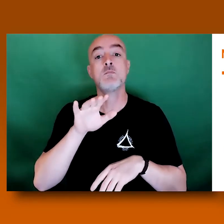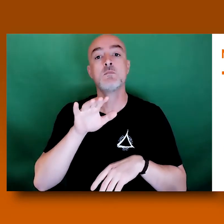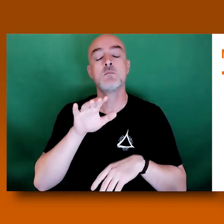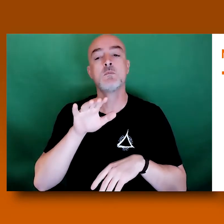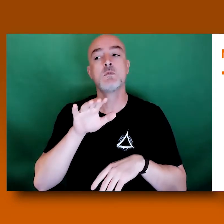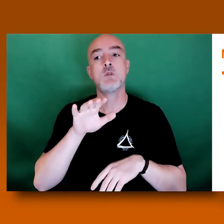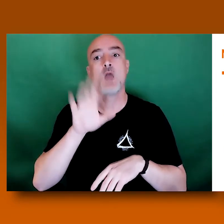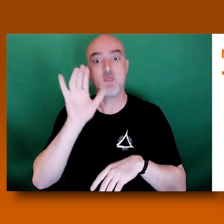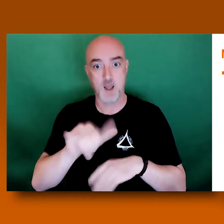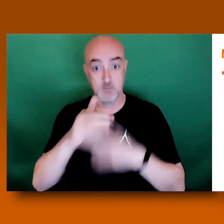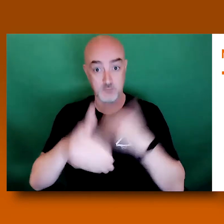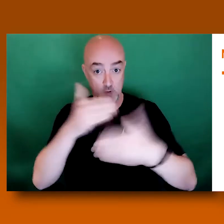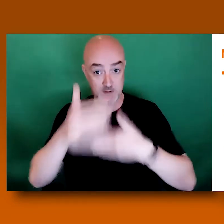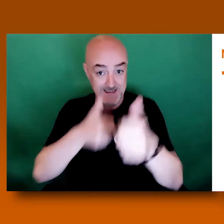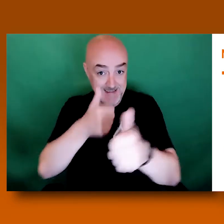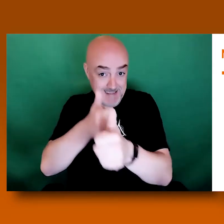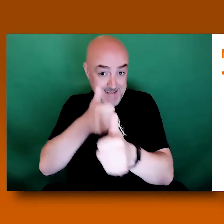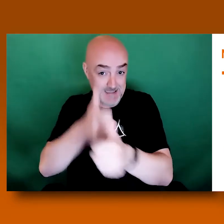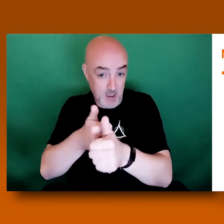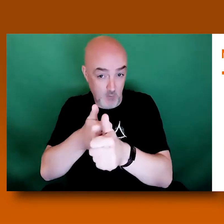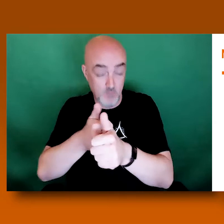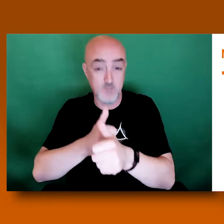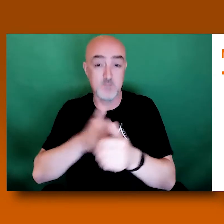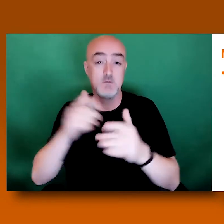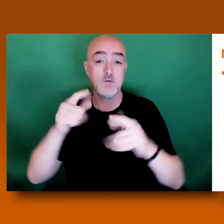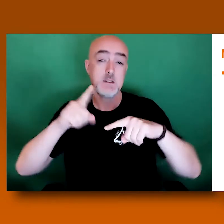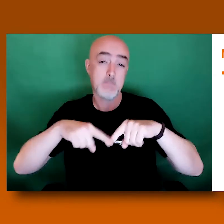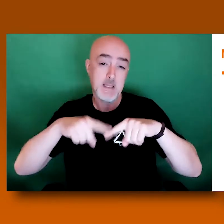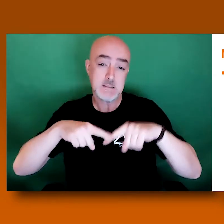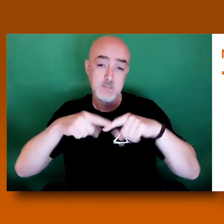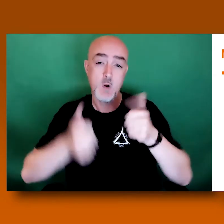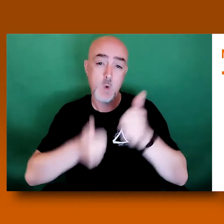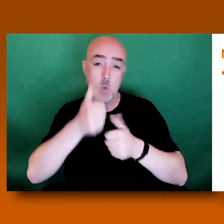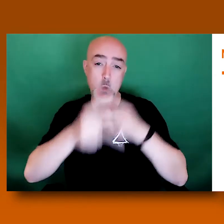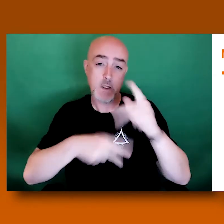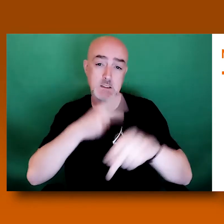and the bottom 50% are not. And the process itself depends on